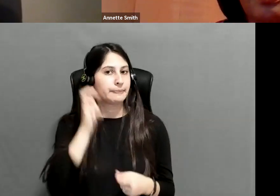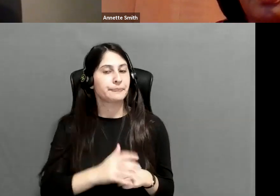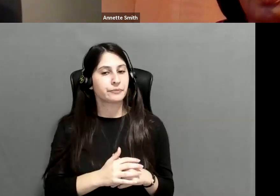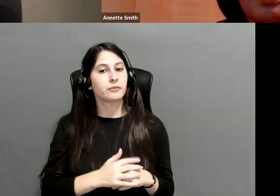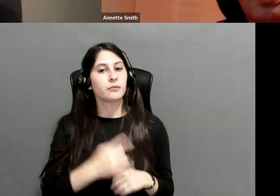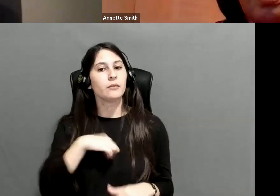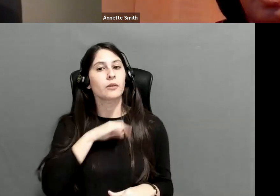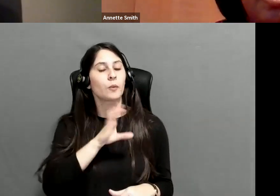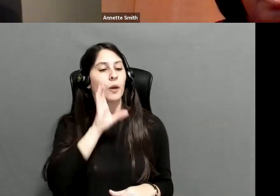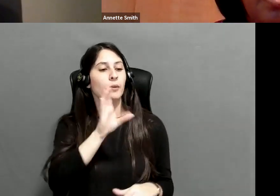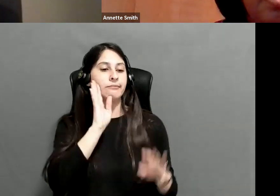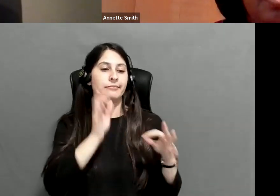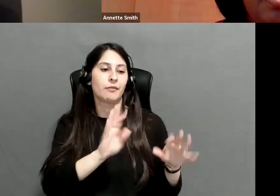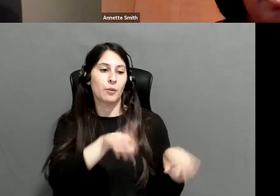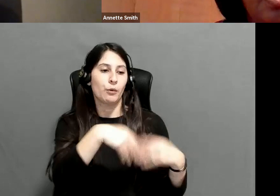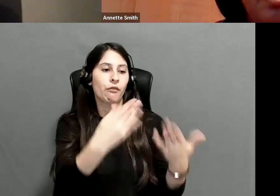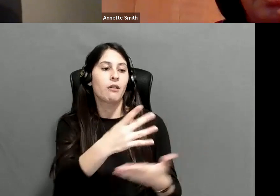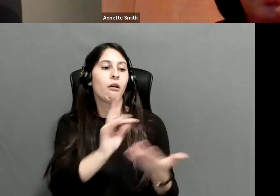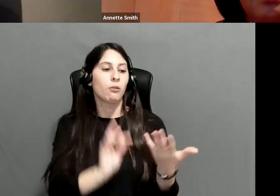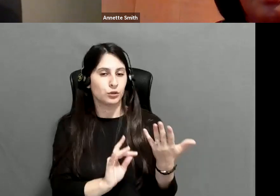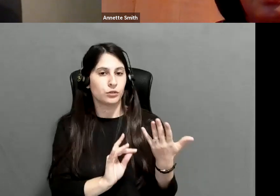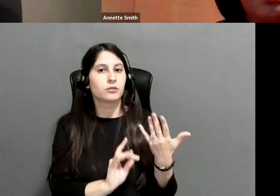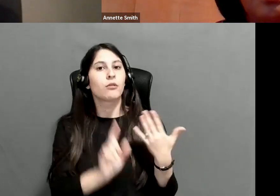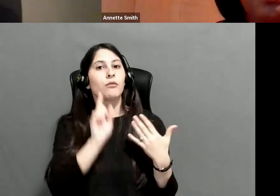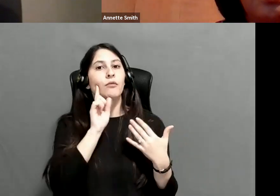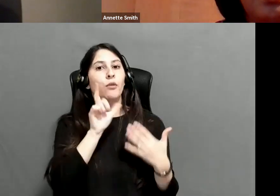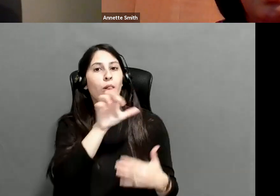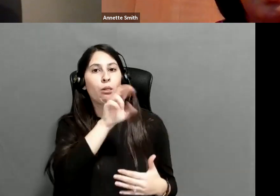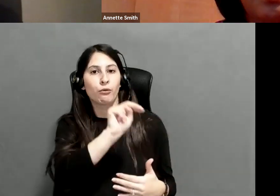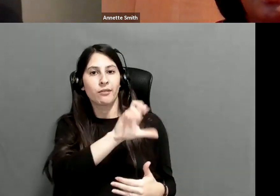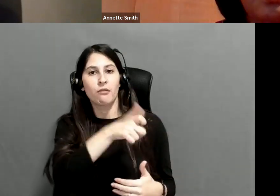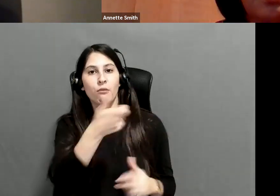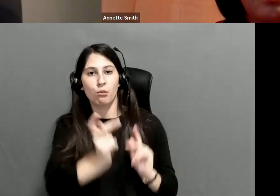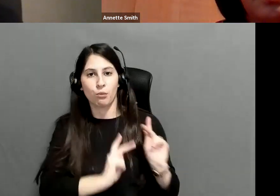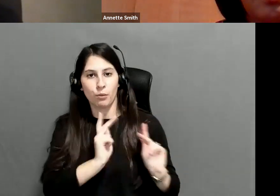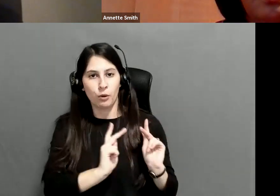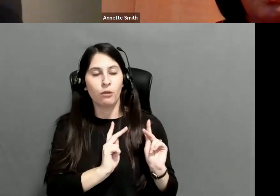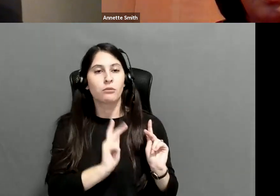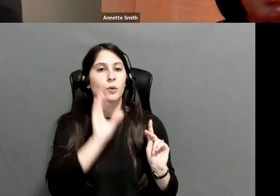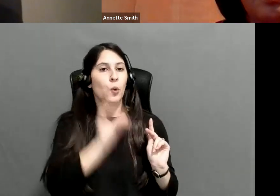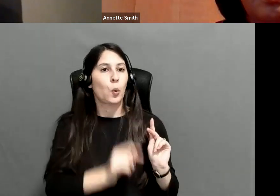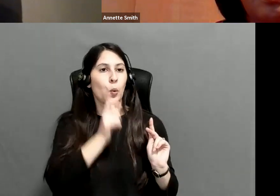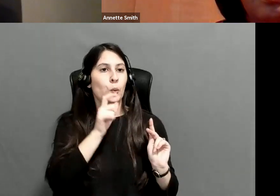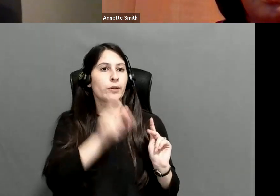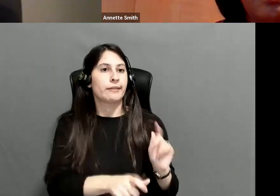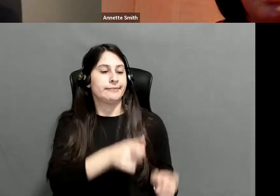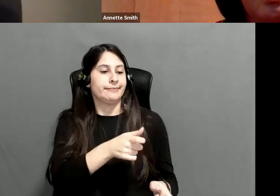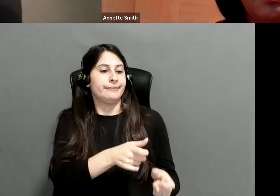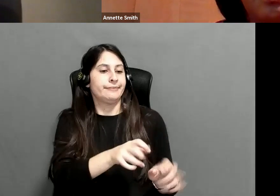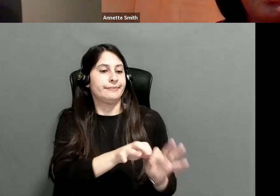informative, and interesting to listen to. And we will certainly provide an